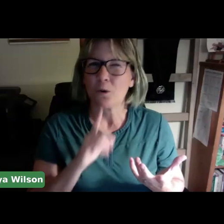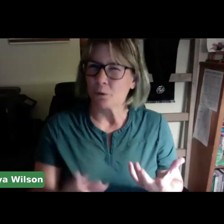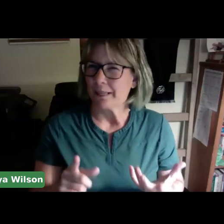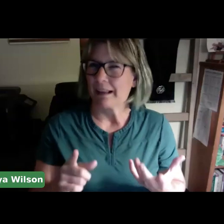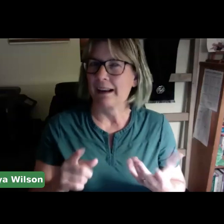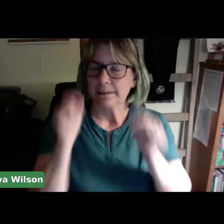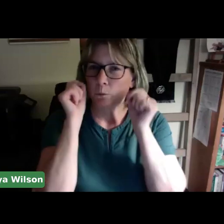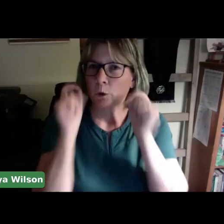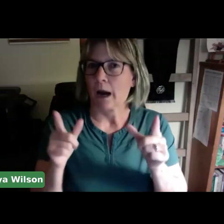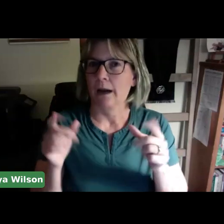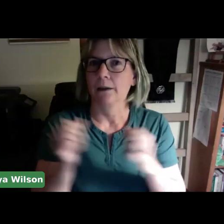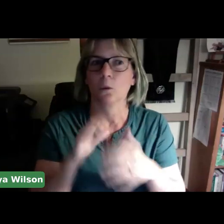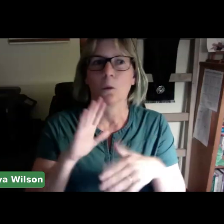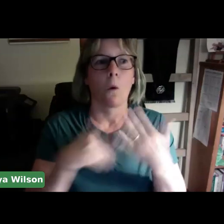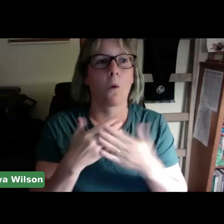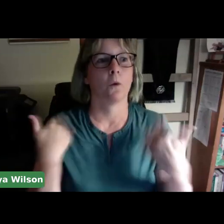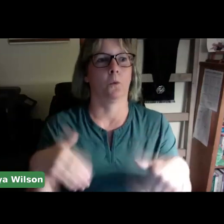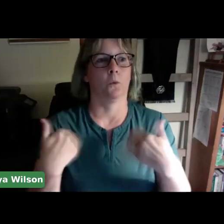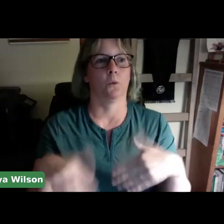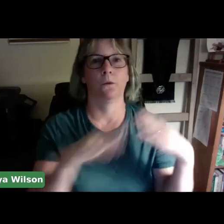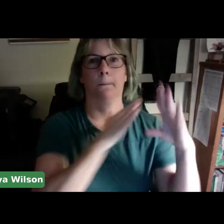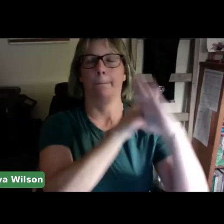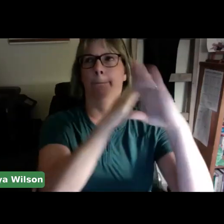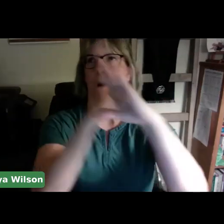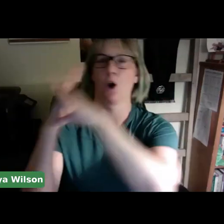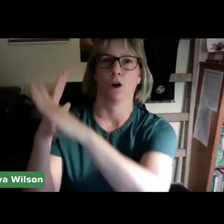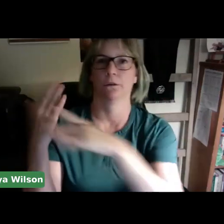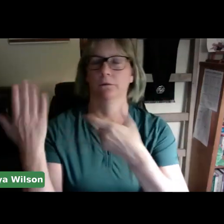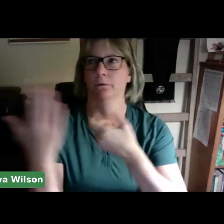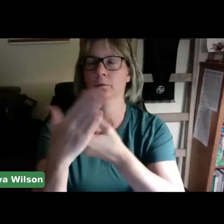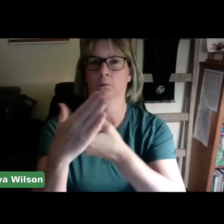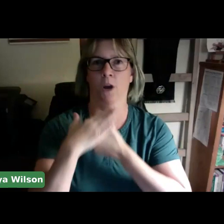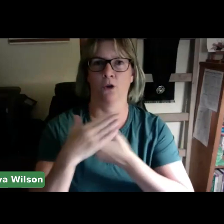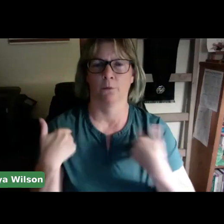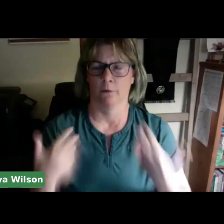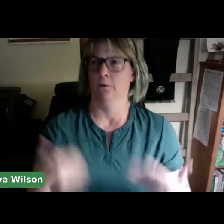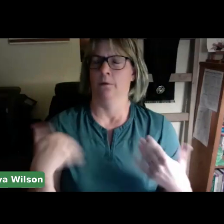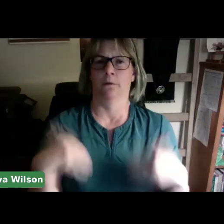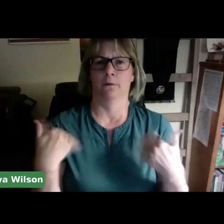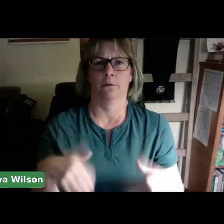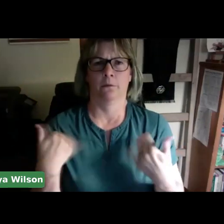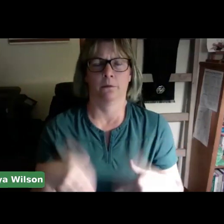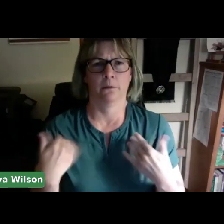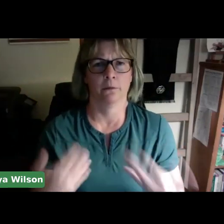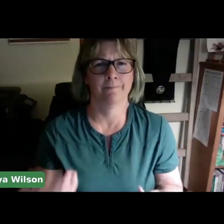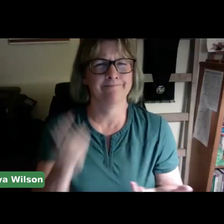And I Was really taken aback? Bye all of the barriers that I that encountered all of the